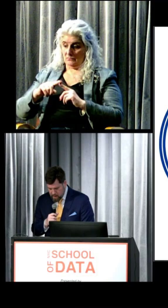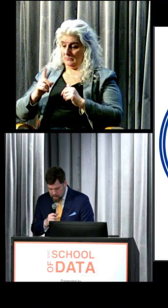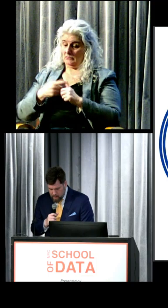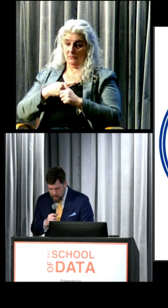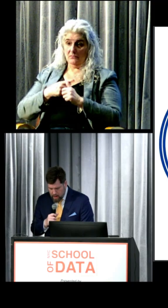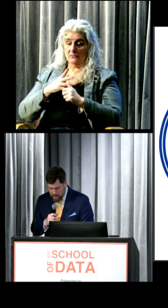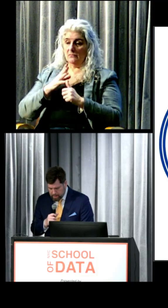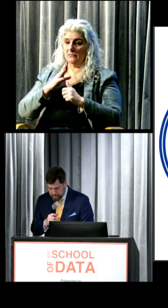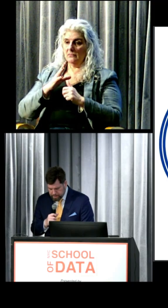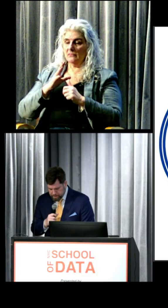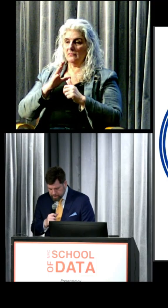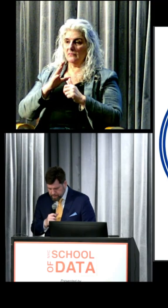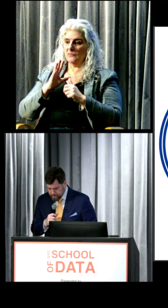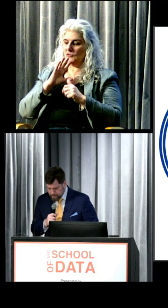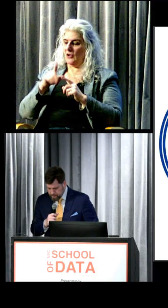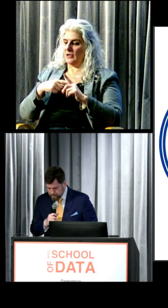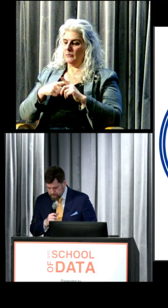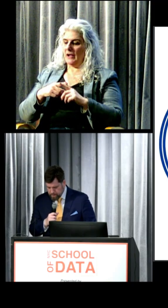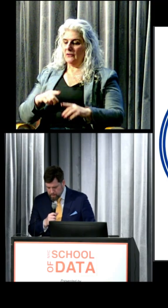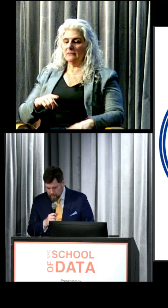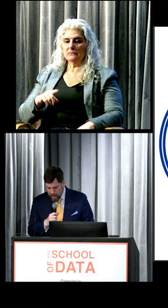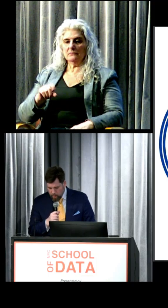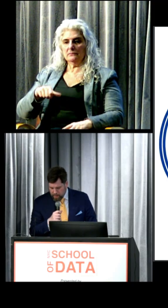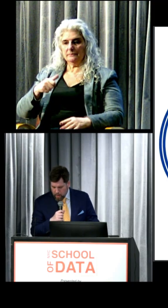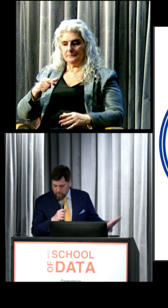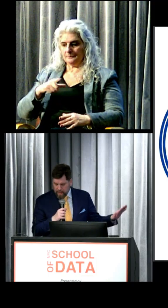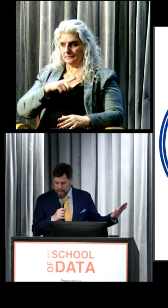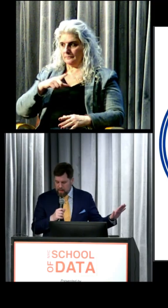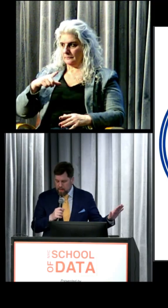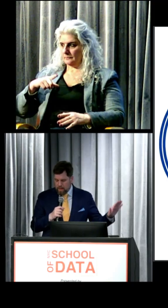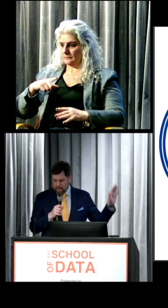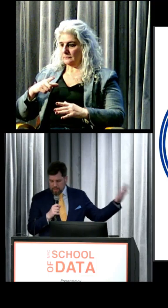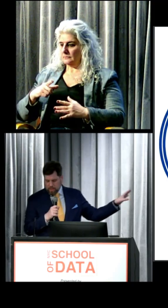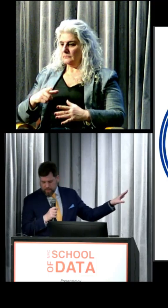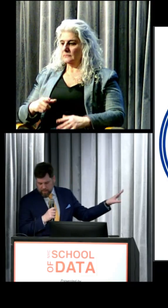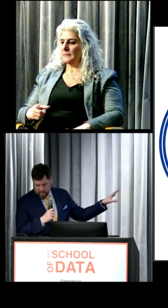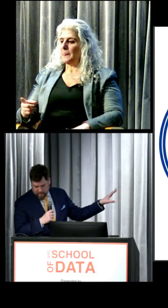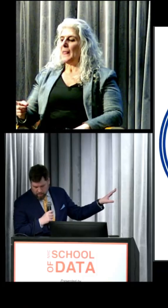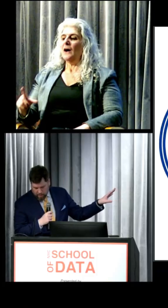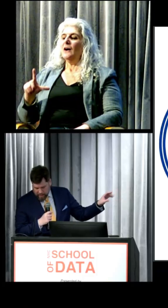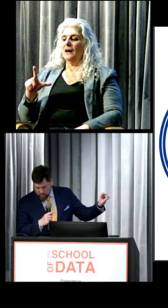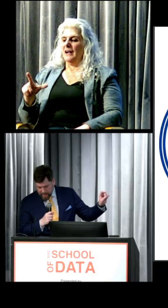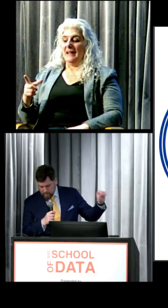And the interrelated impact of these systems is largely determined by the decisions of city planners.